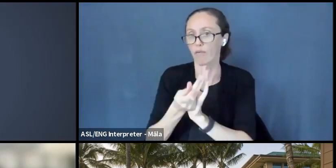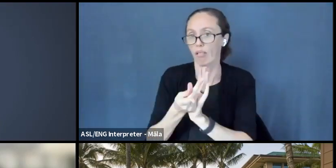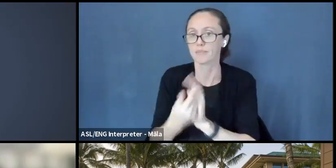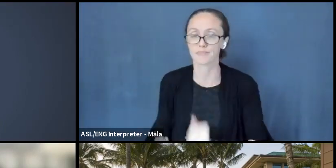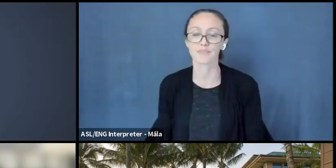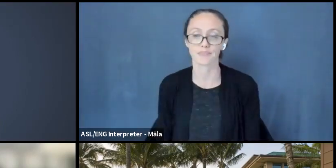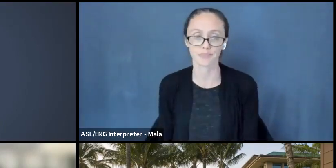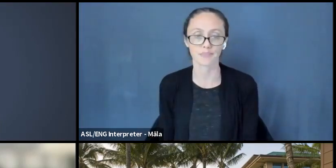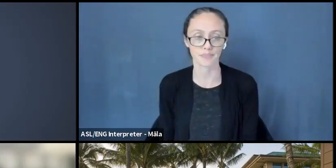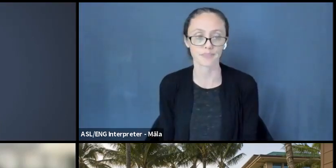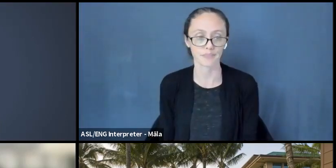DR.